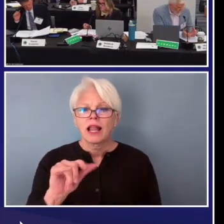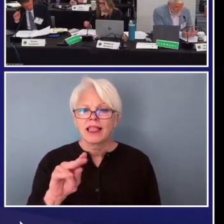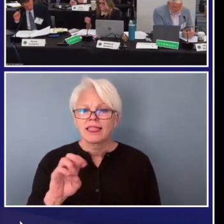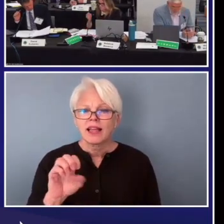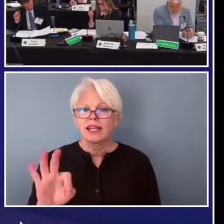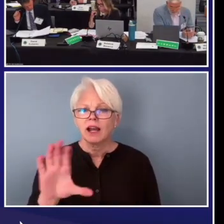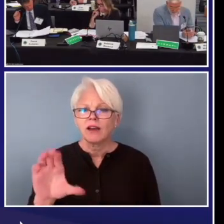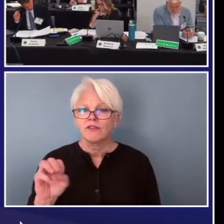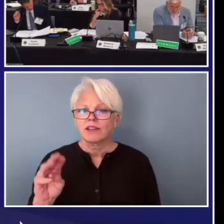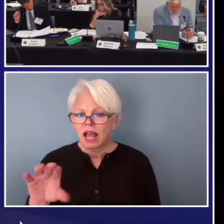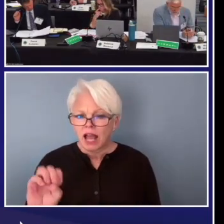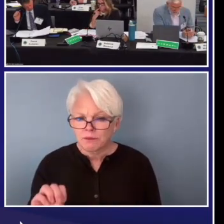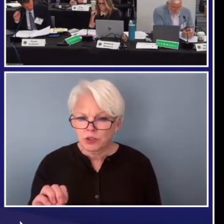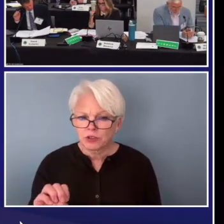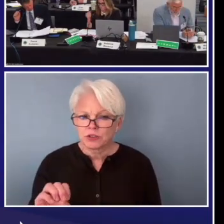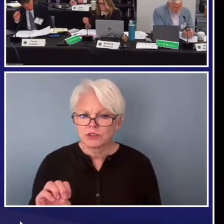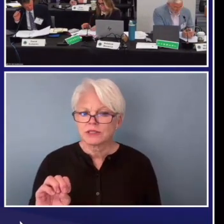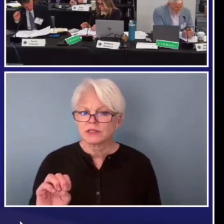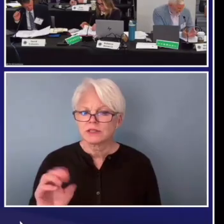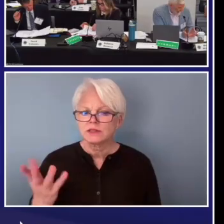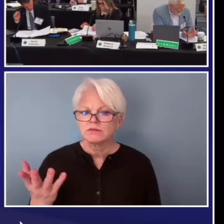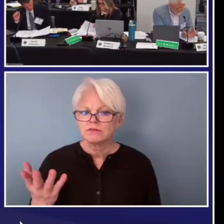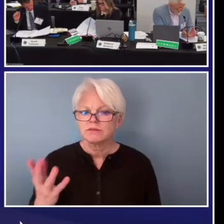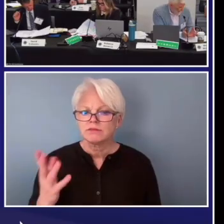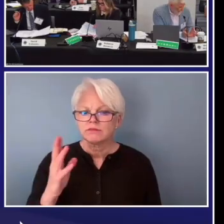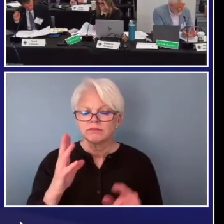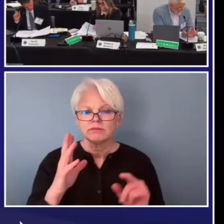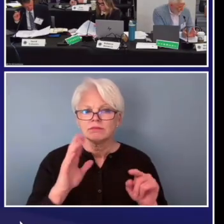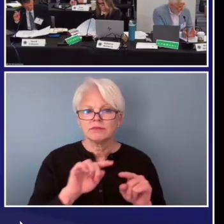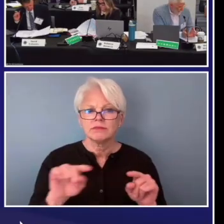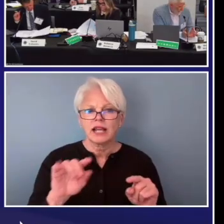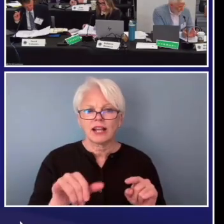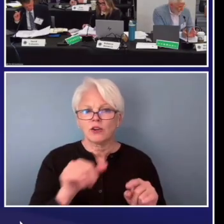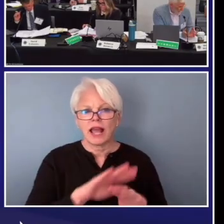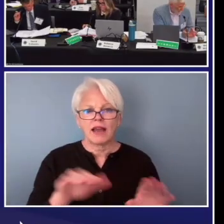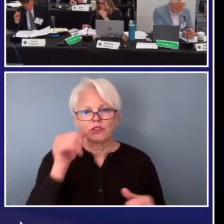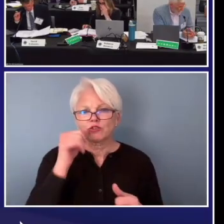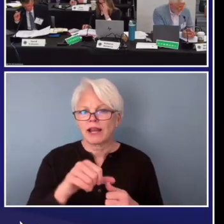Is it otherwise defined some? I don't have a recollection of it being defined anywhere else.